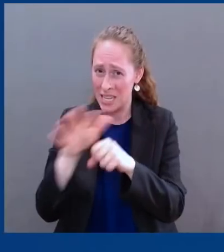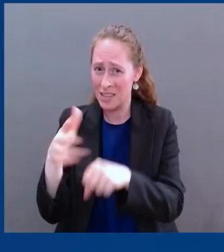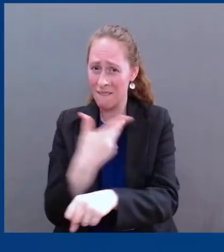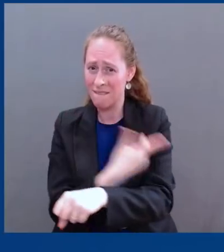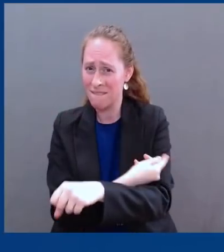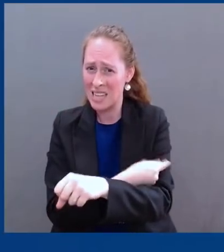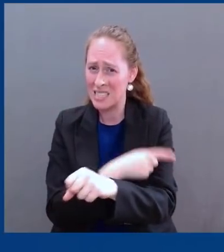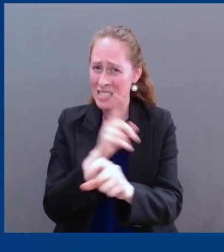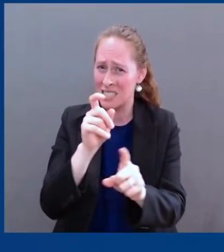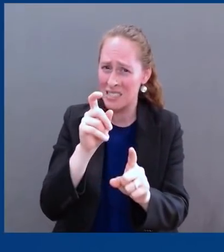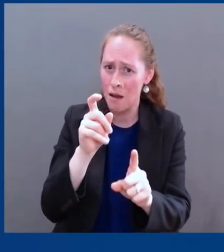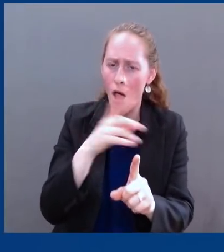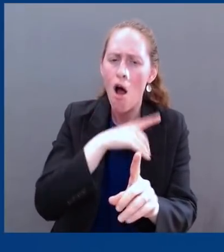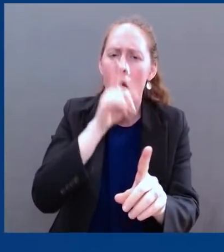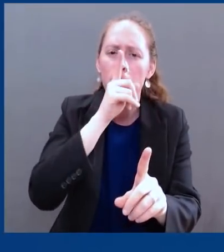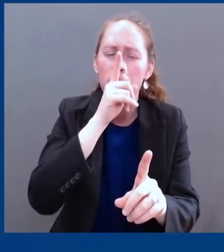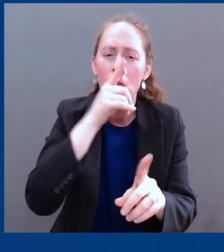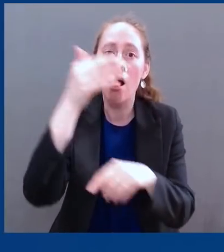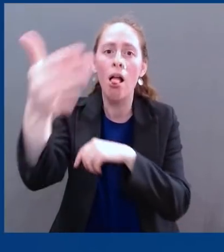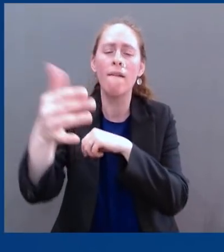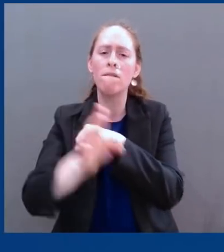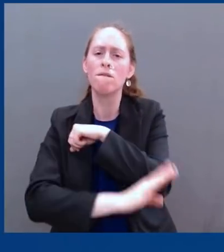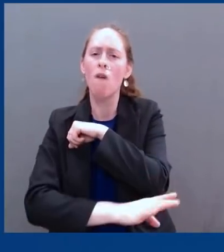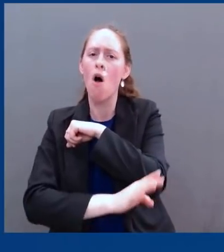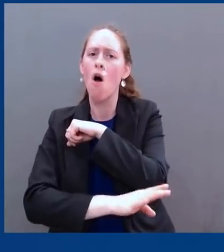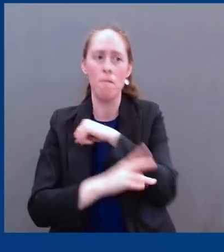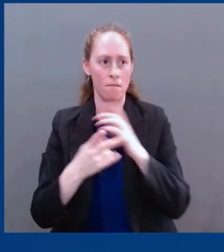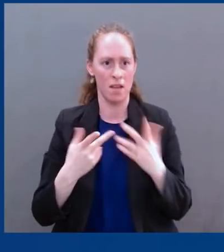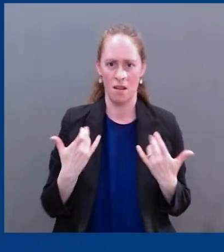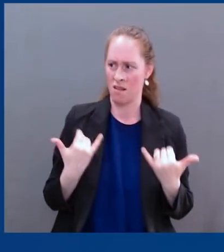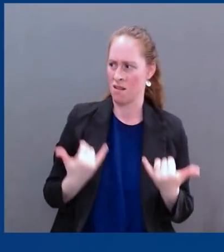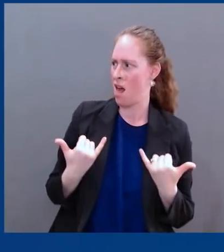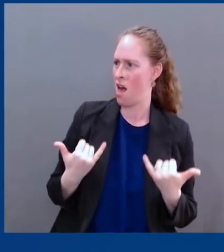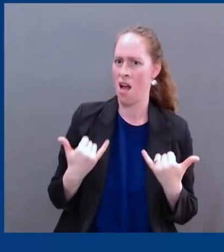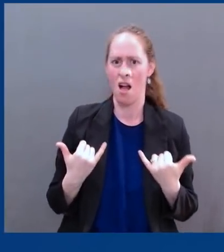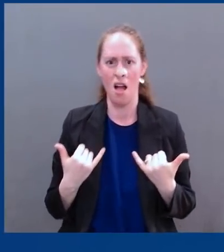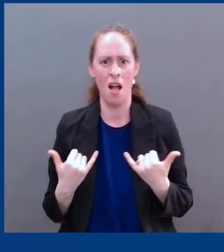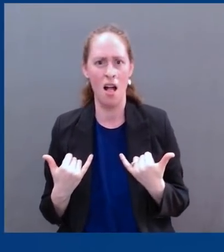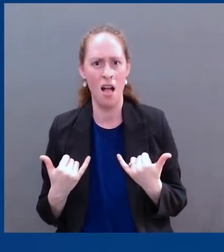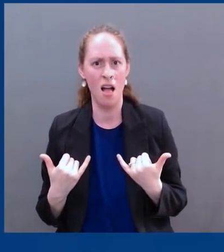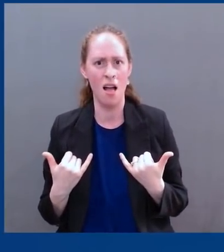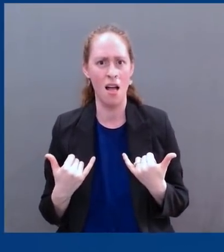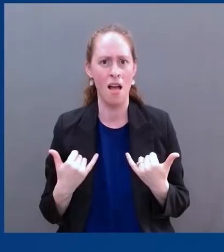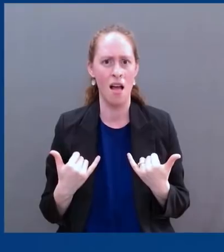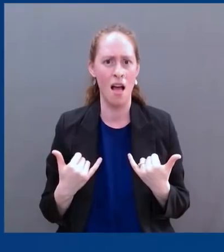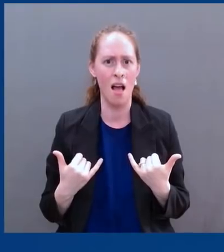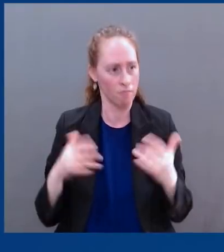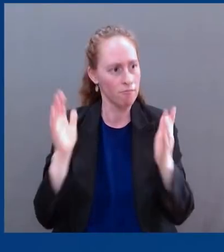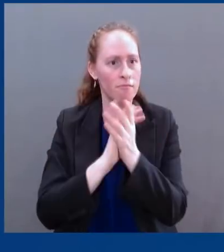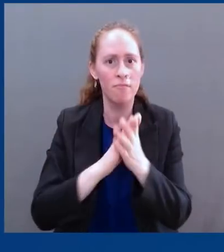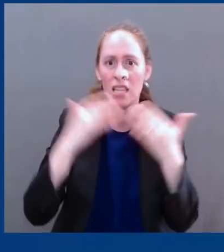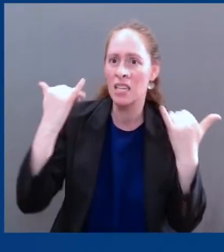but I mean like right now if that comes through. And then one other question for Dr. Lawensky [Walensky].